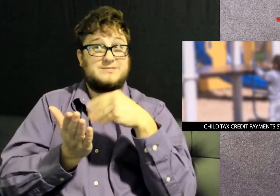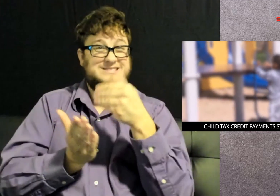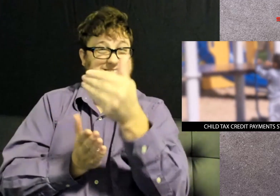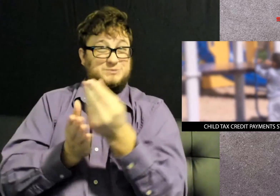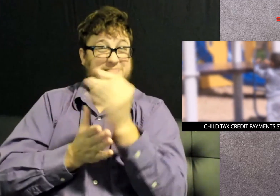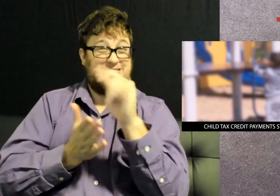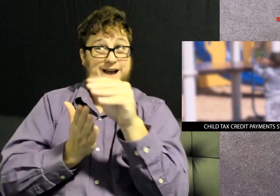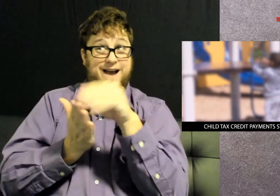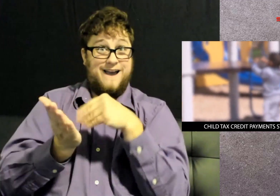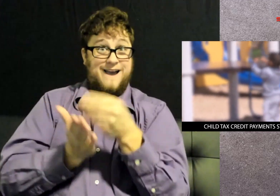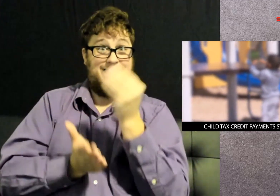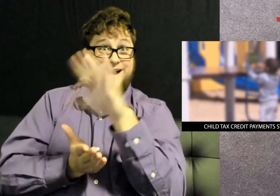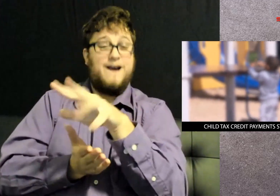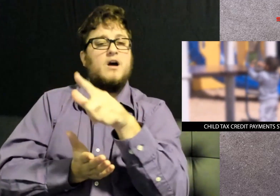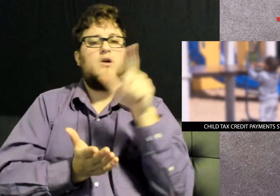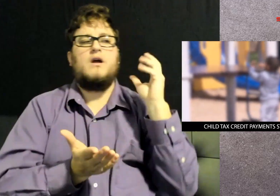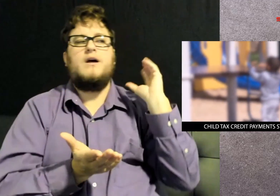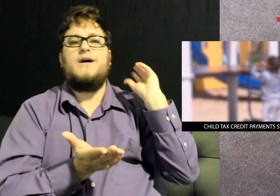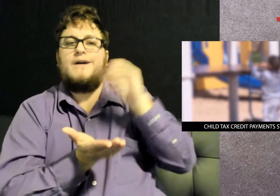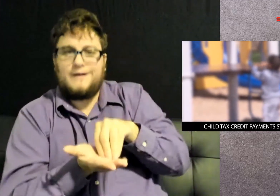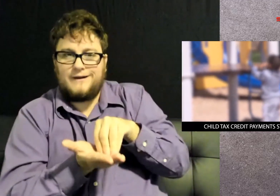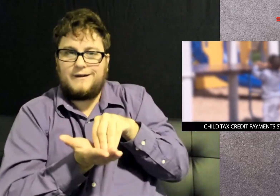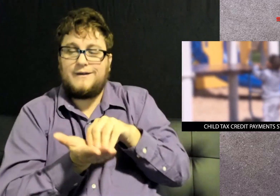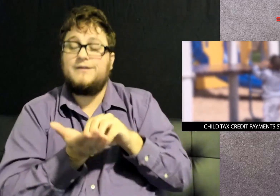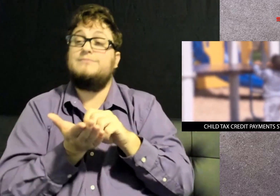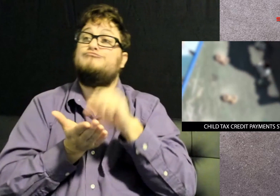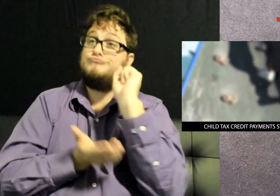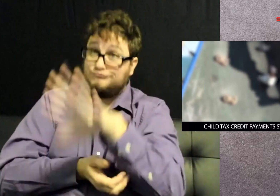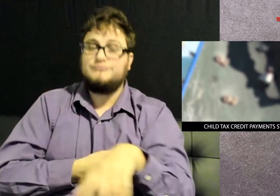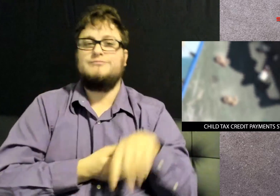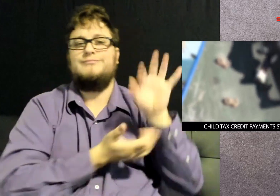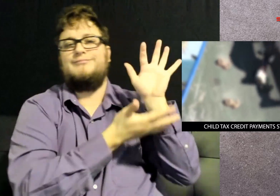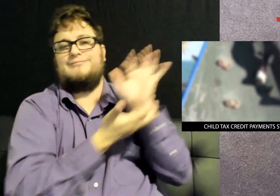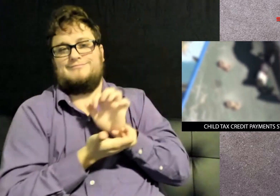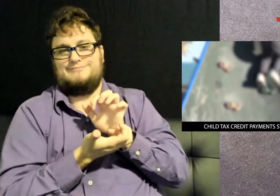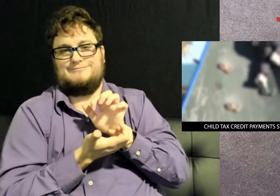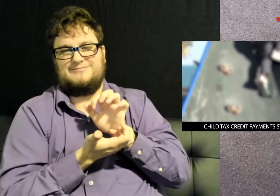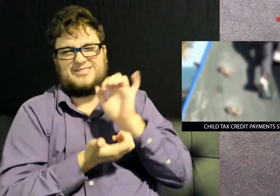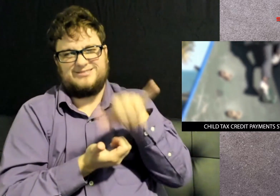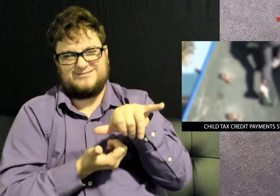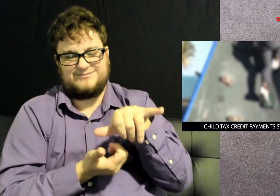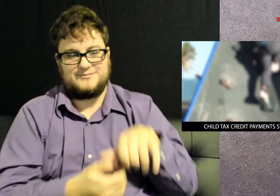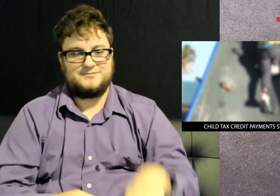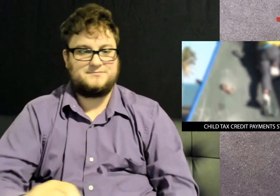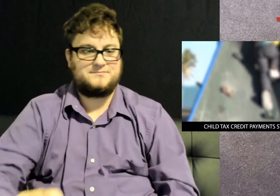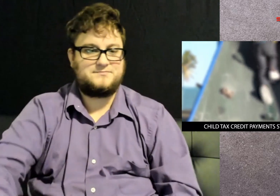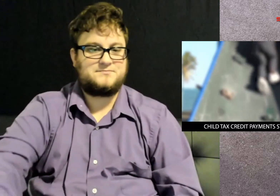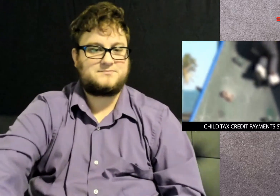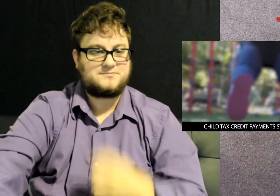but the other half will be paid in monthly installments from now through the end of the